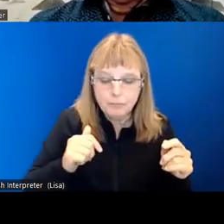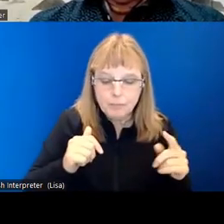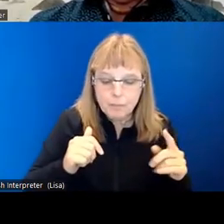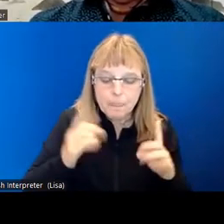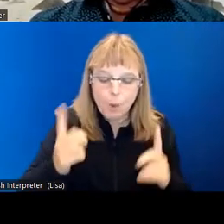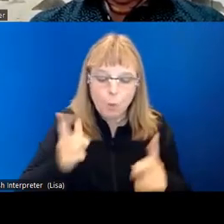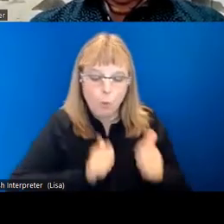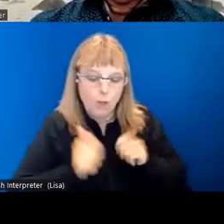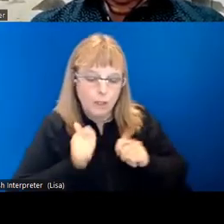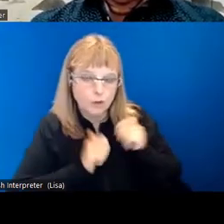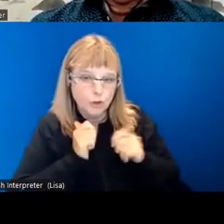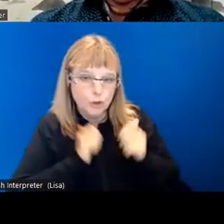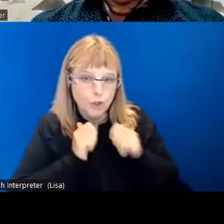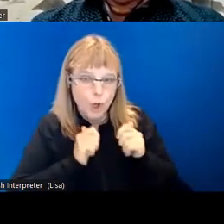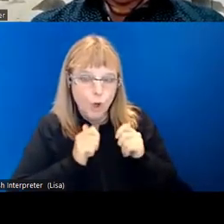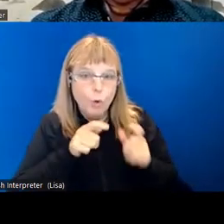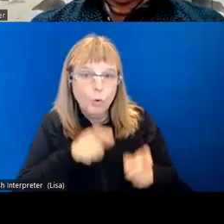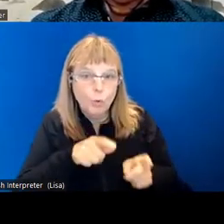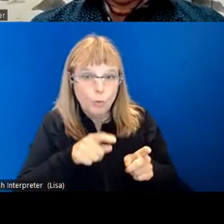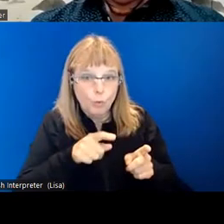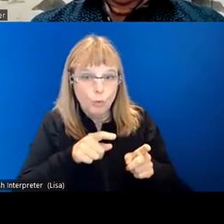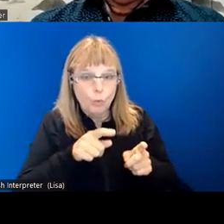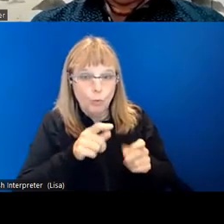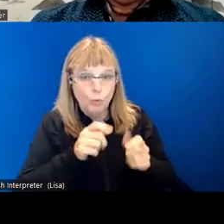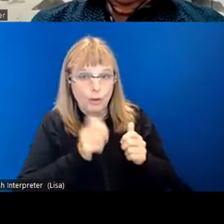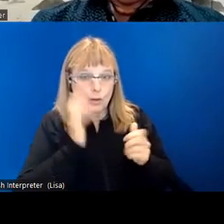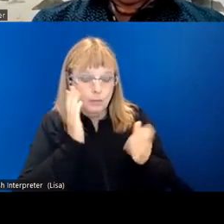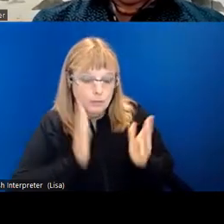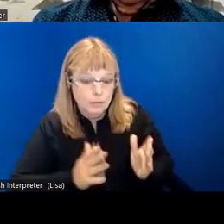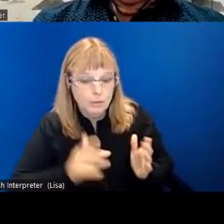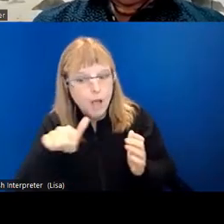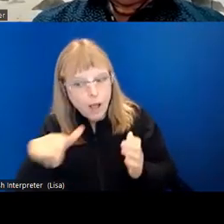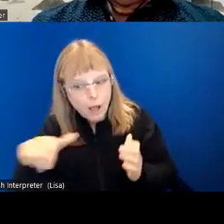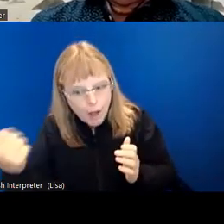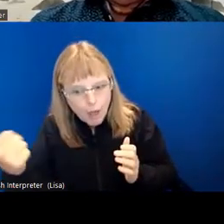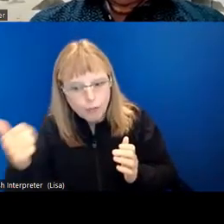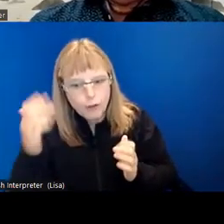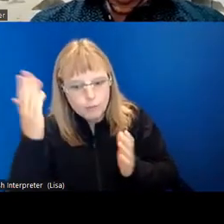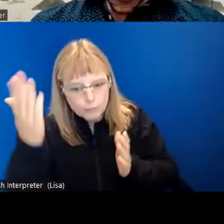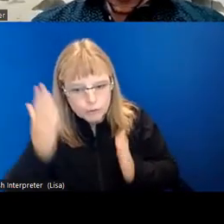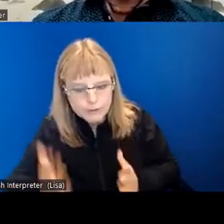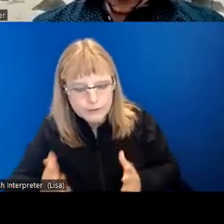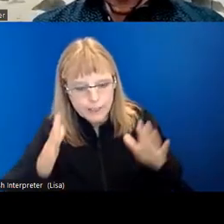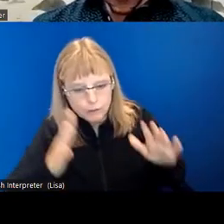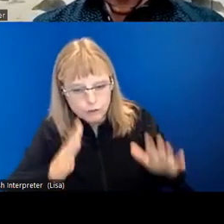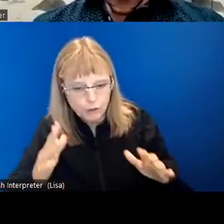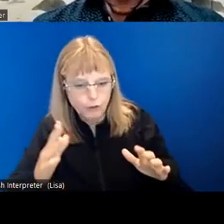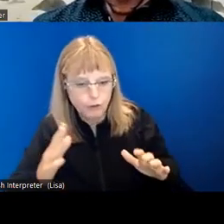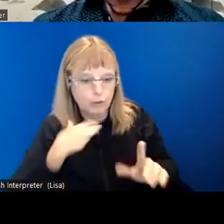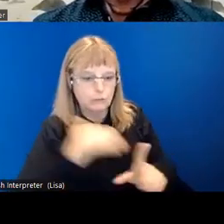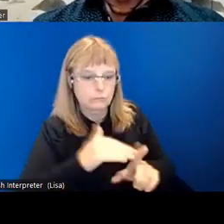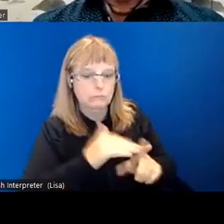and Aris was picked up by a presenter in a much larger house but in the community next door.